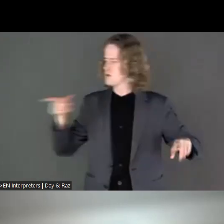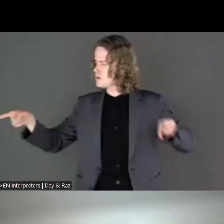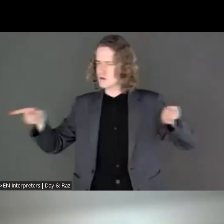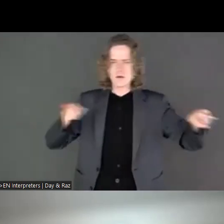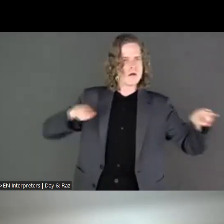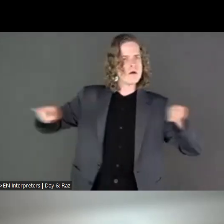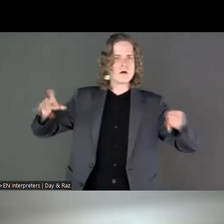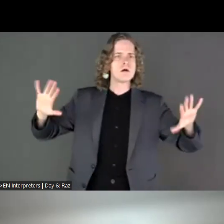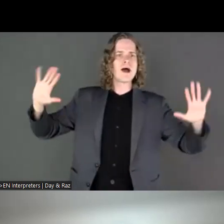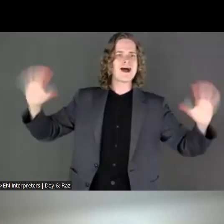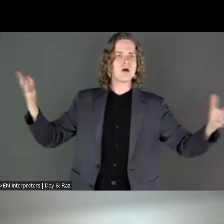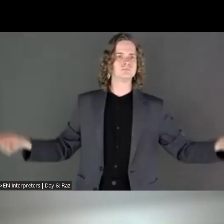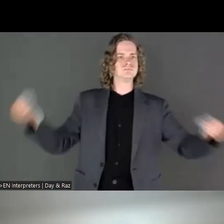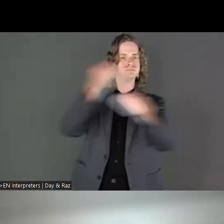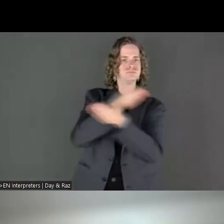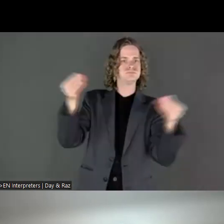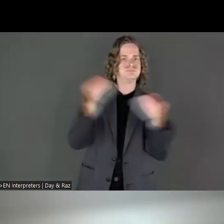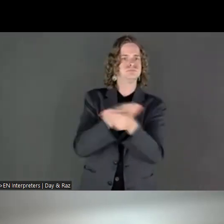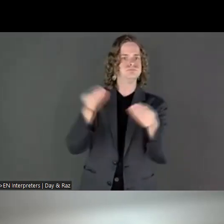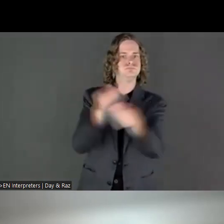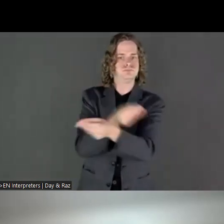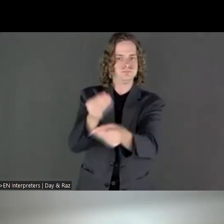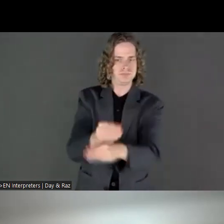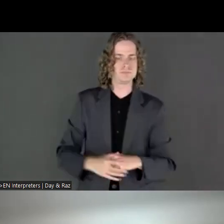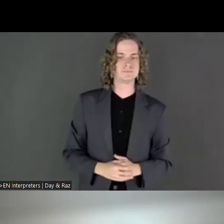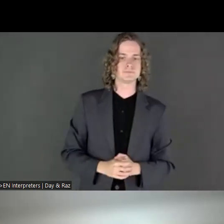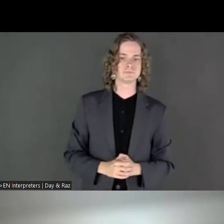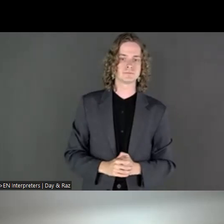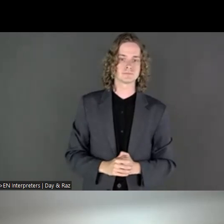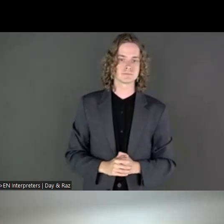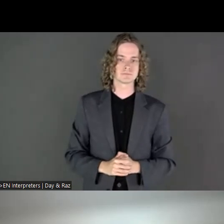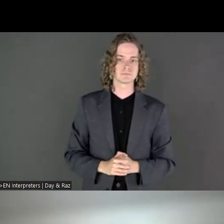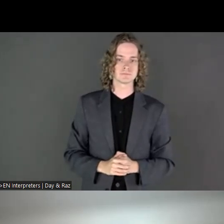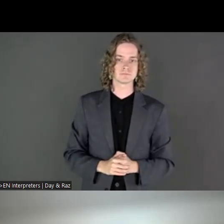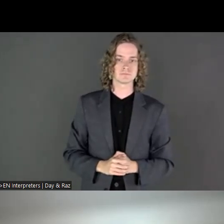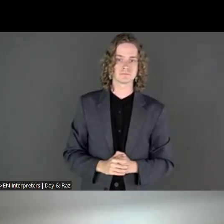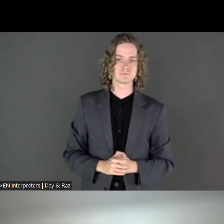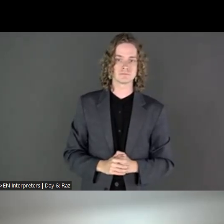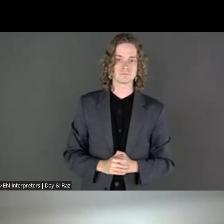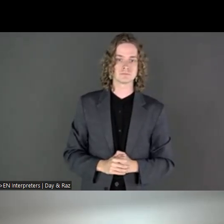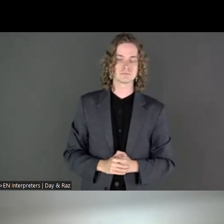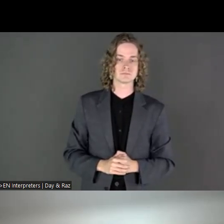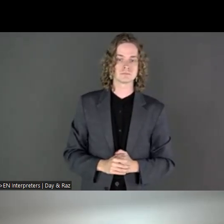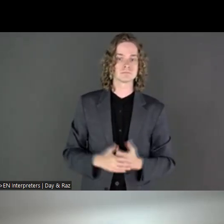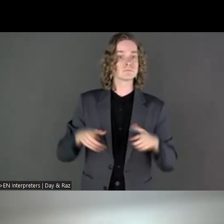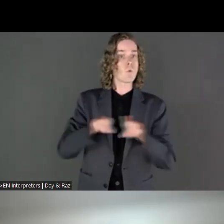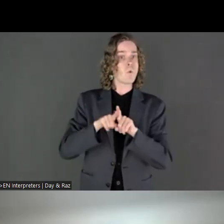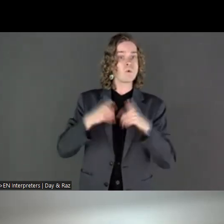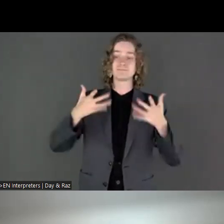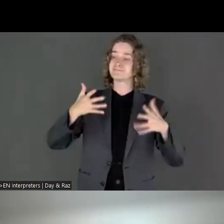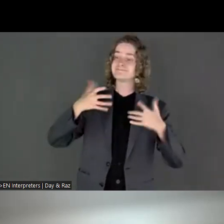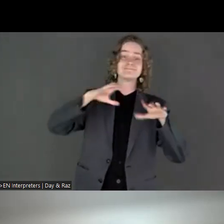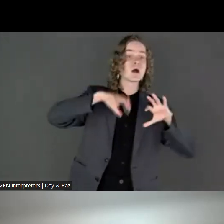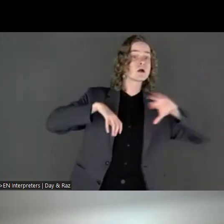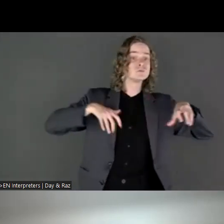local op eds? How do we recognize and ensure that local companies are engaged appropriately